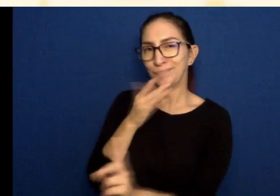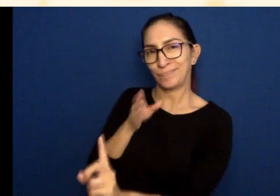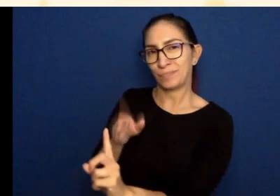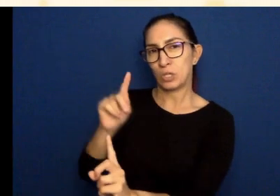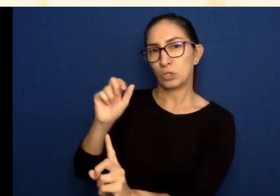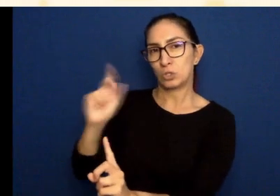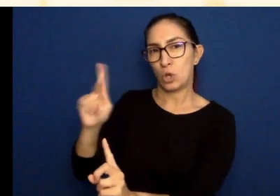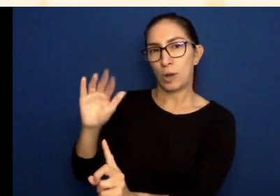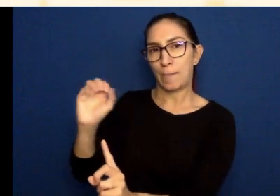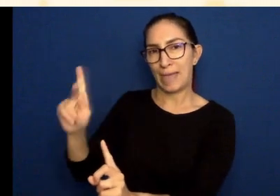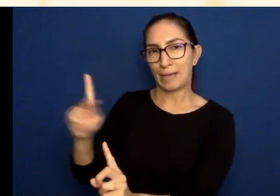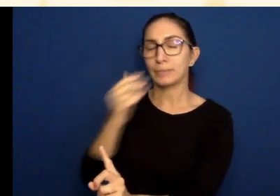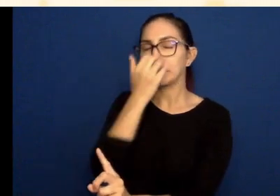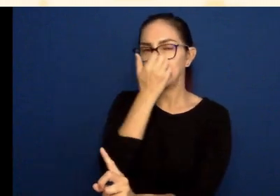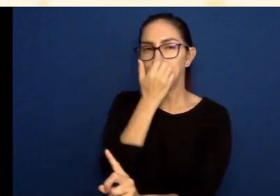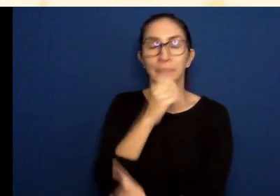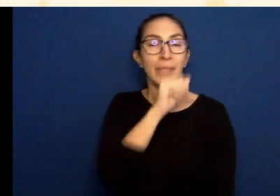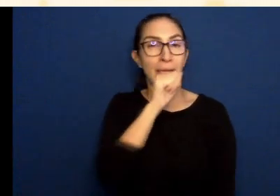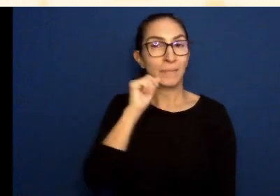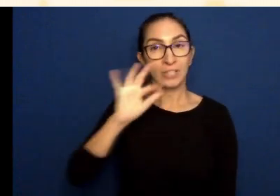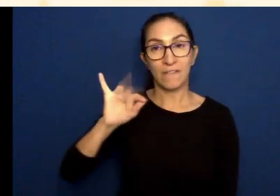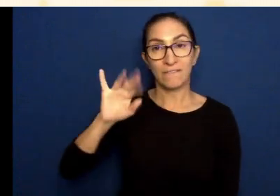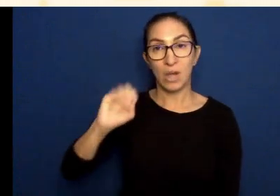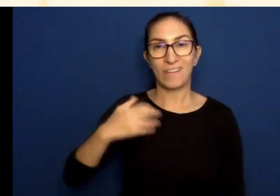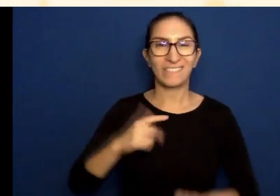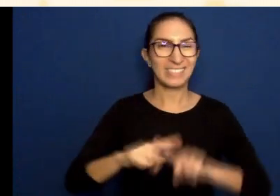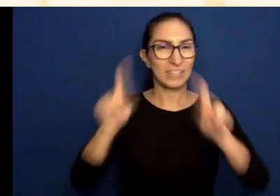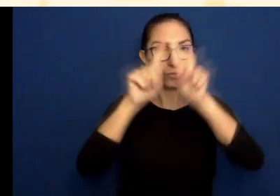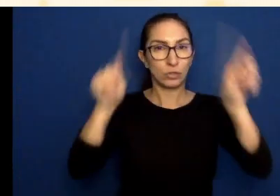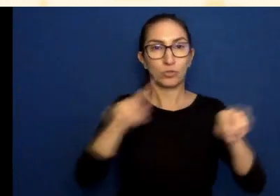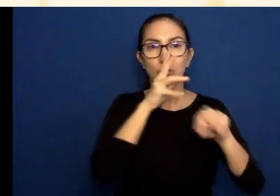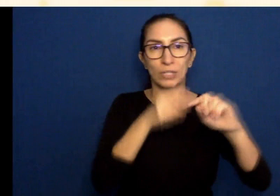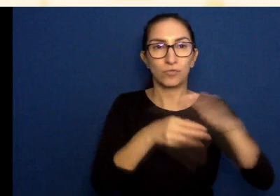who really use their screen readers day in, day out,